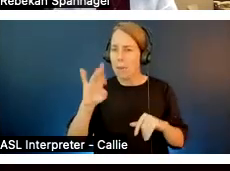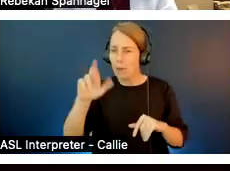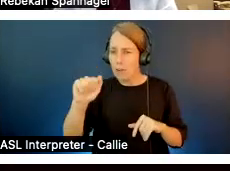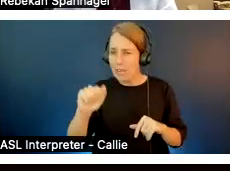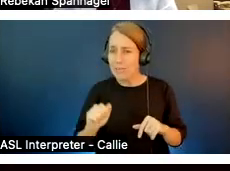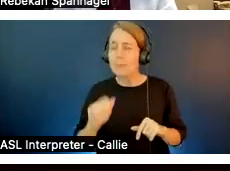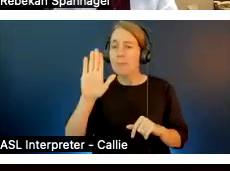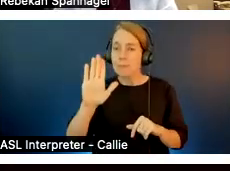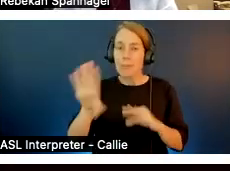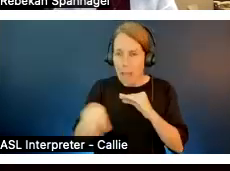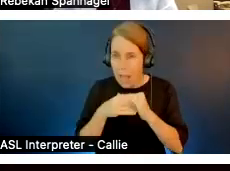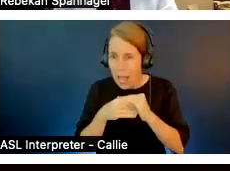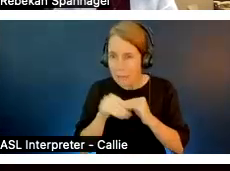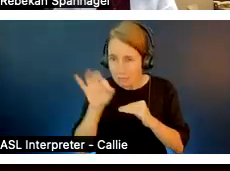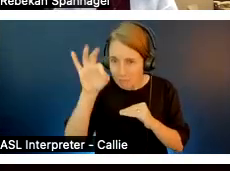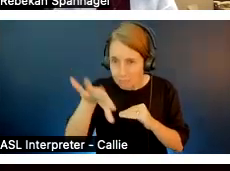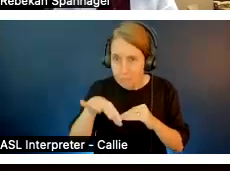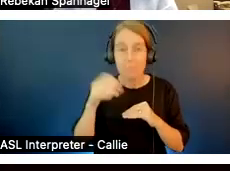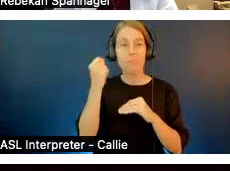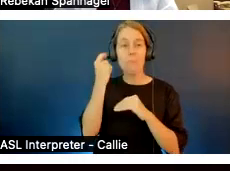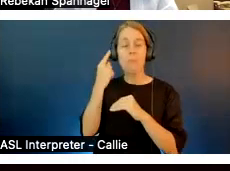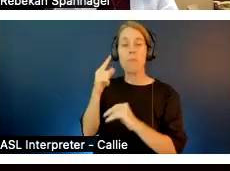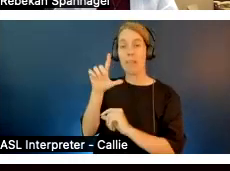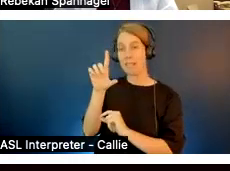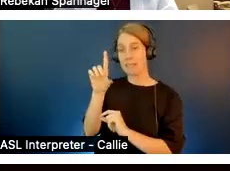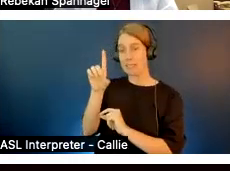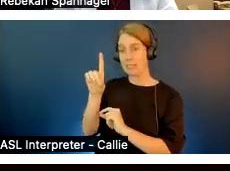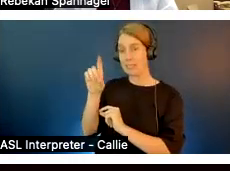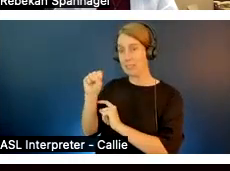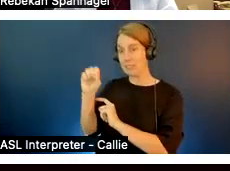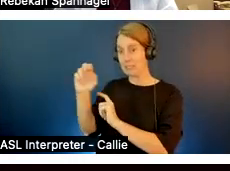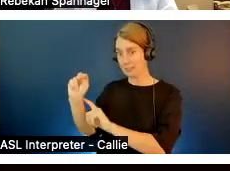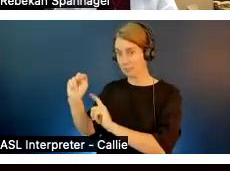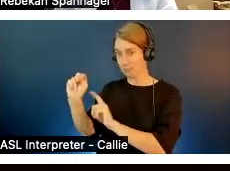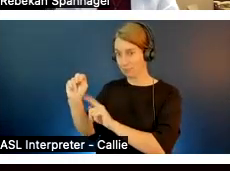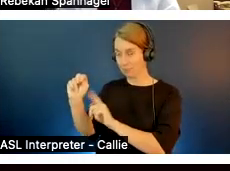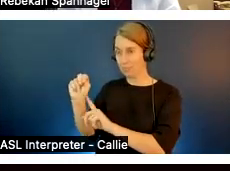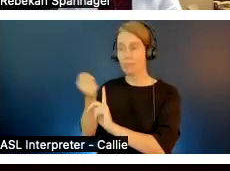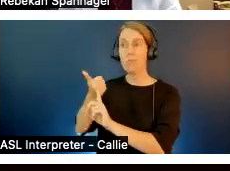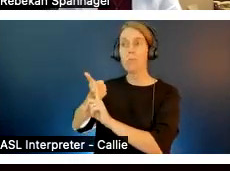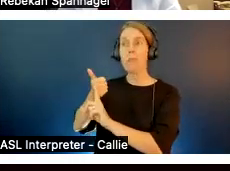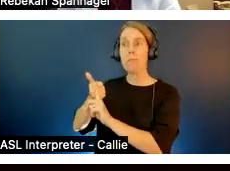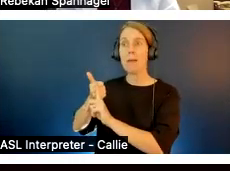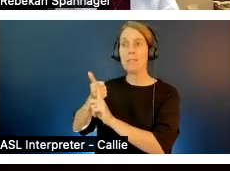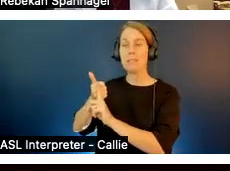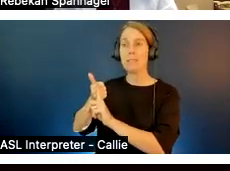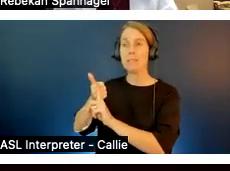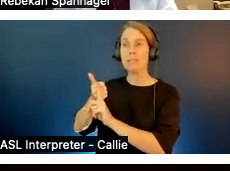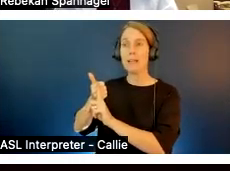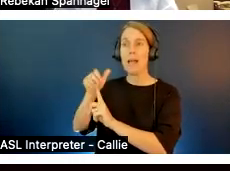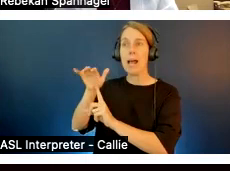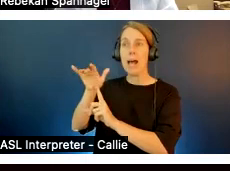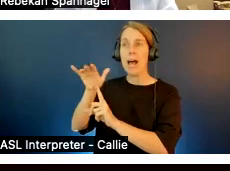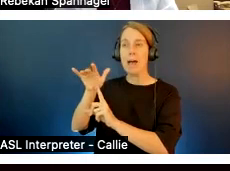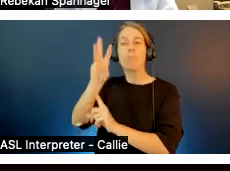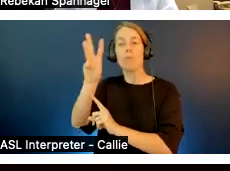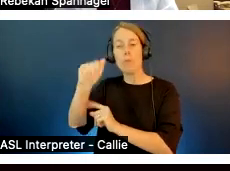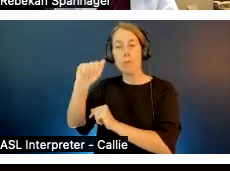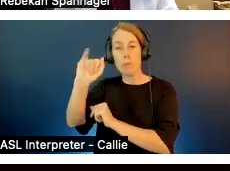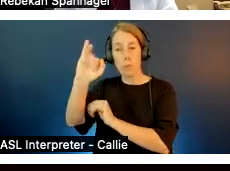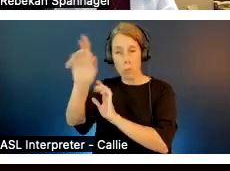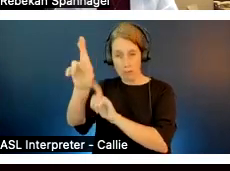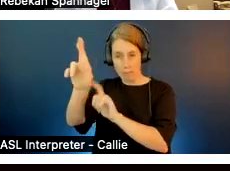ddsn oversees the daily operations of the waivers the for instance the individual with disability